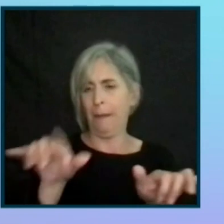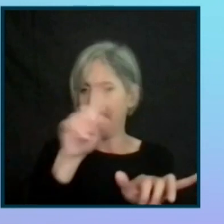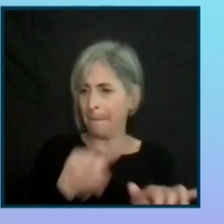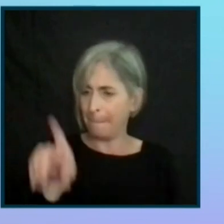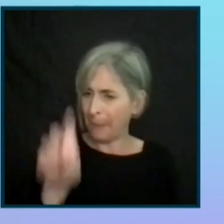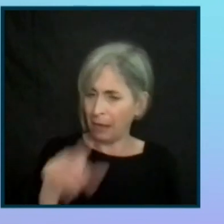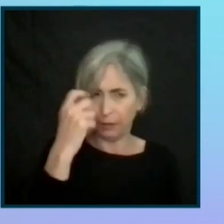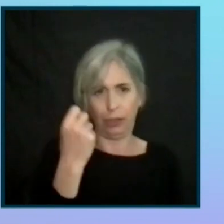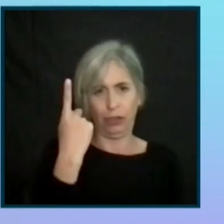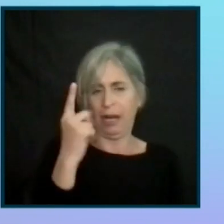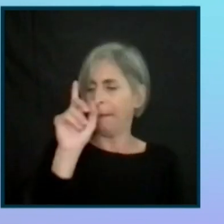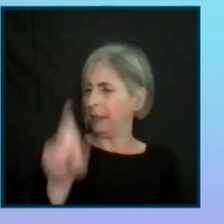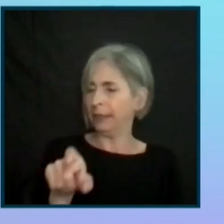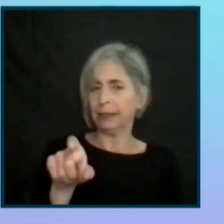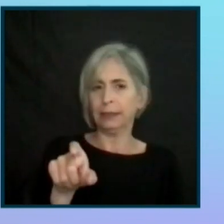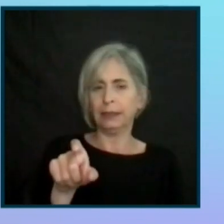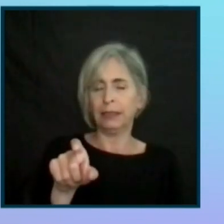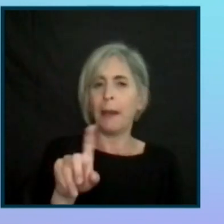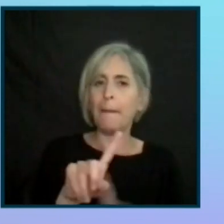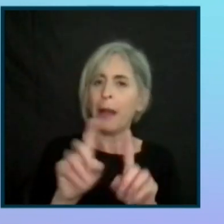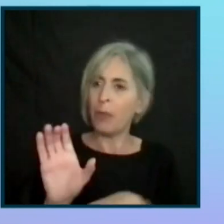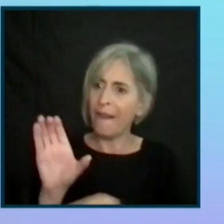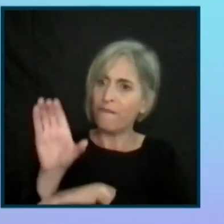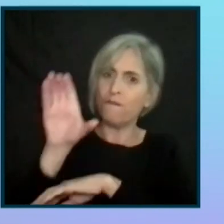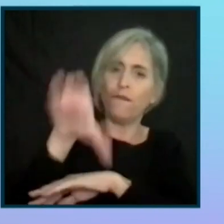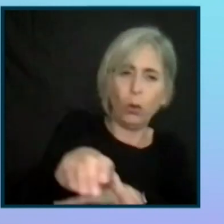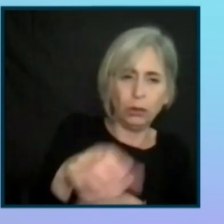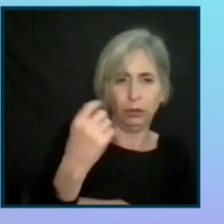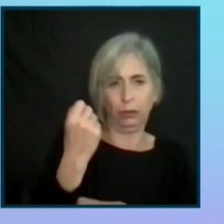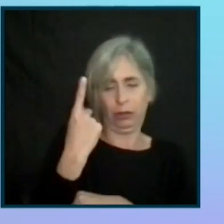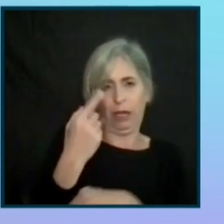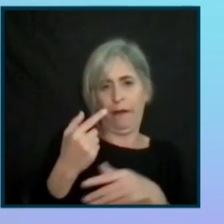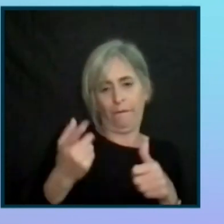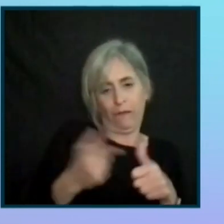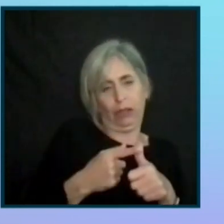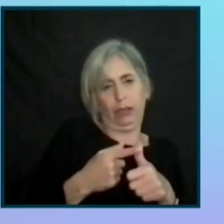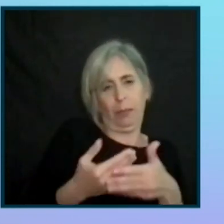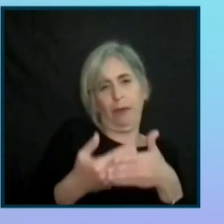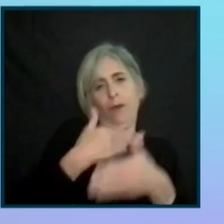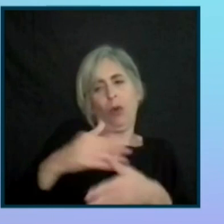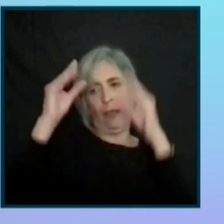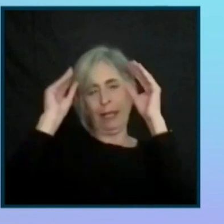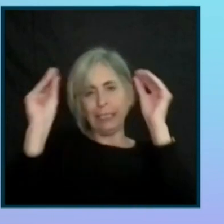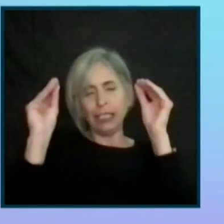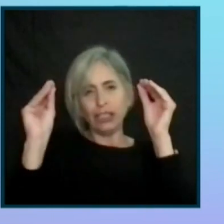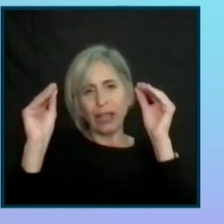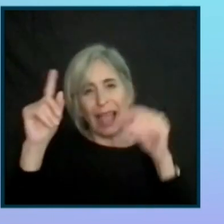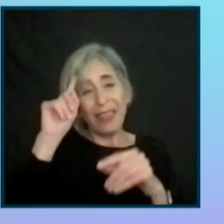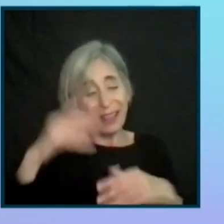they need to be forced to understand it before they will teach it. I think they'll appreciate what they learn